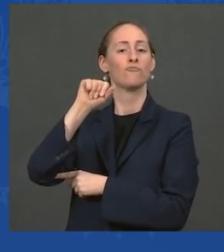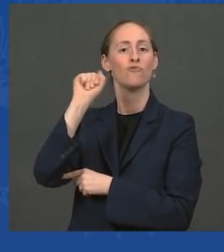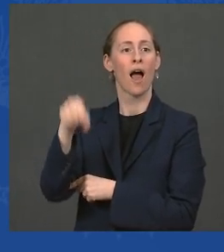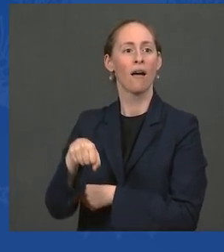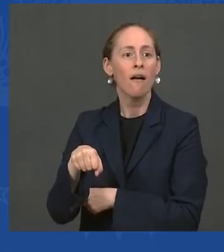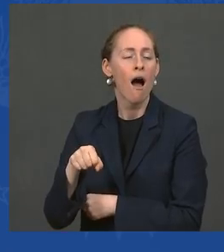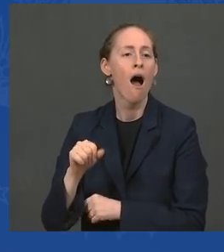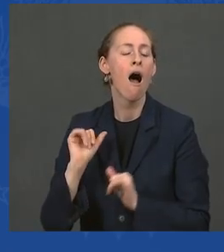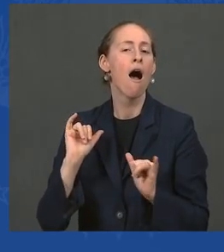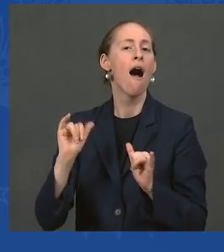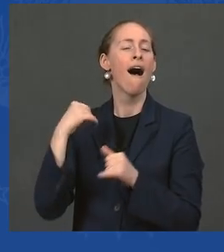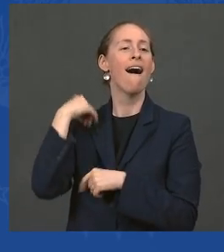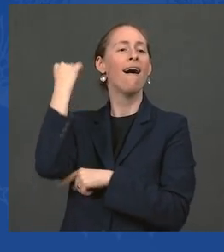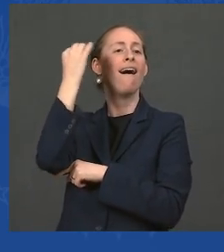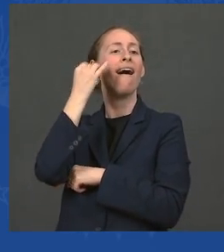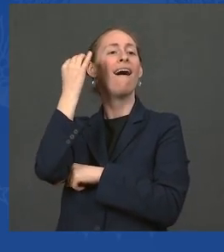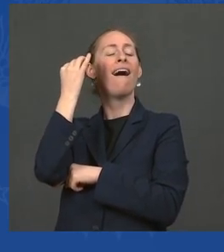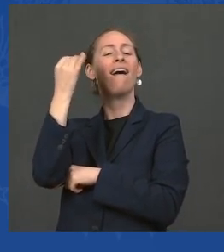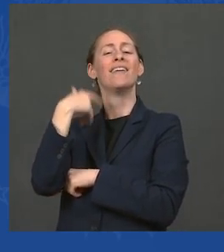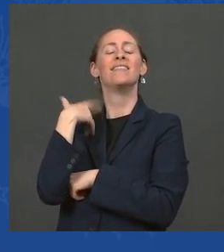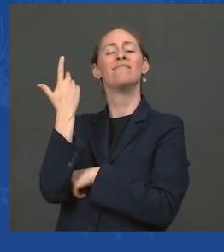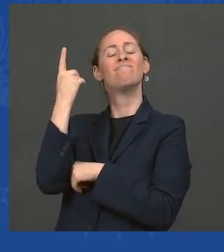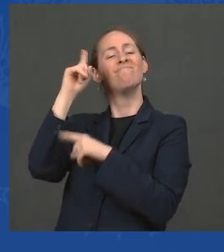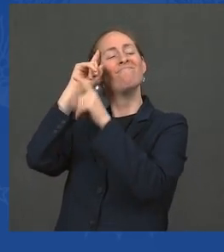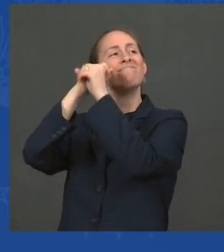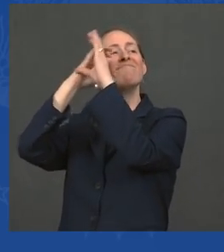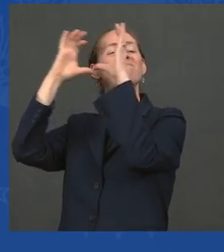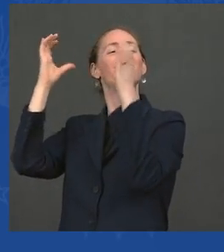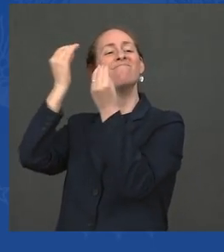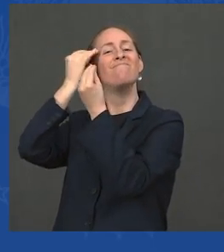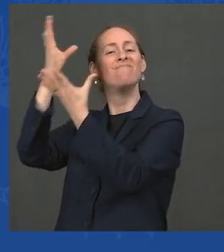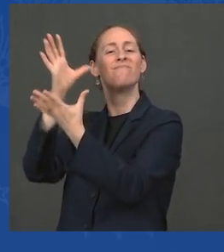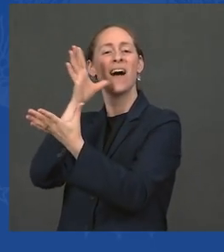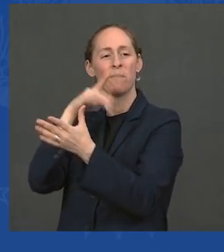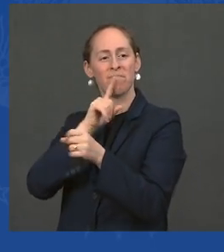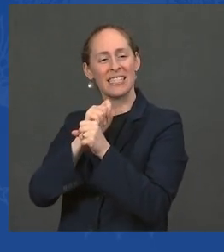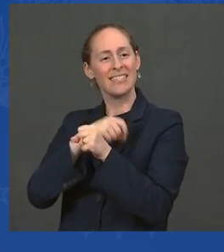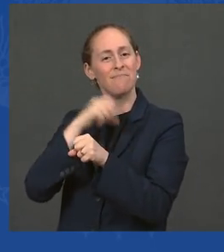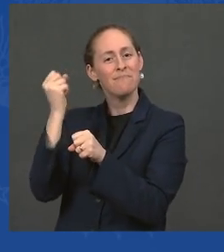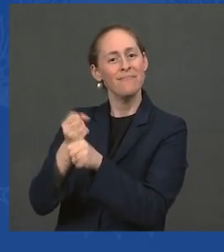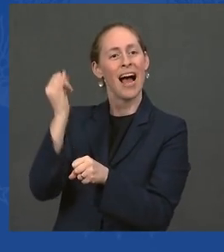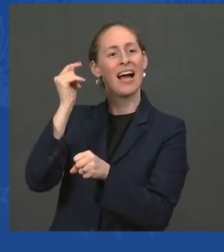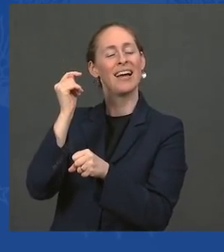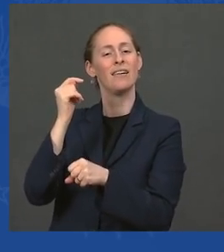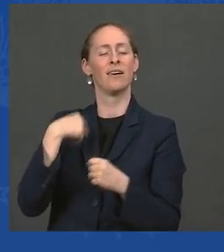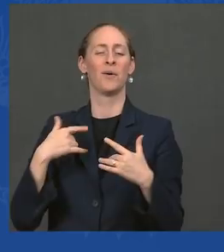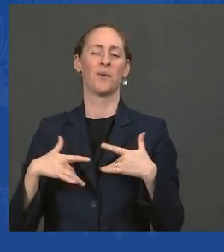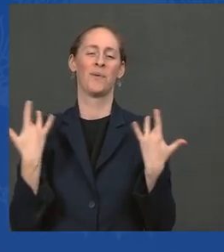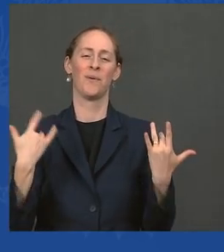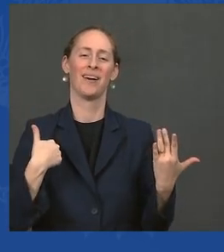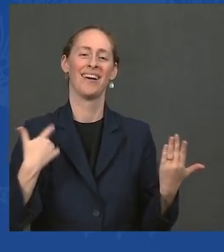"I did it." Look, and it's great to be here. It's great to be here in Pennsylvania